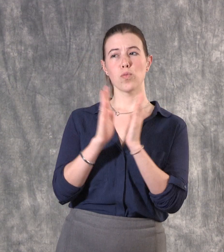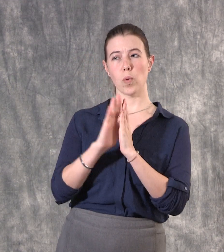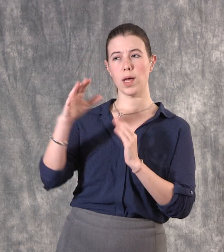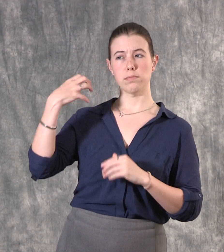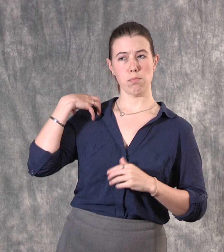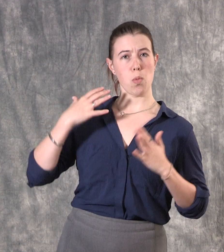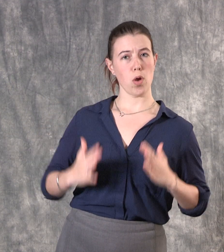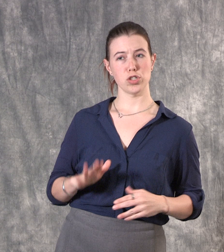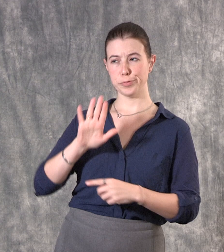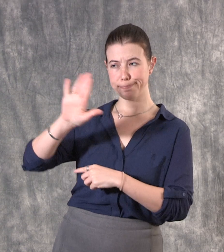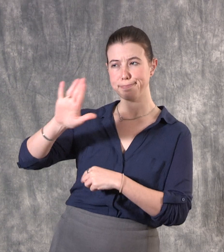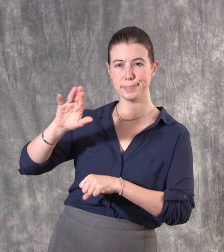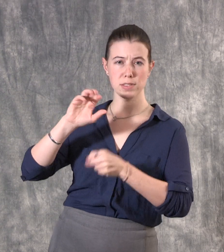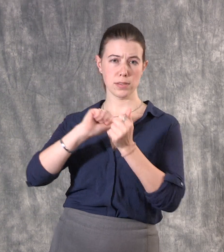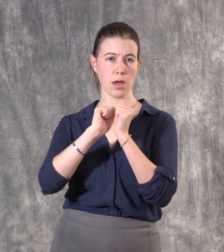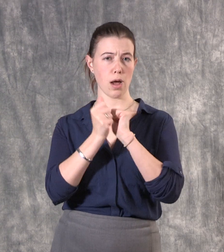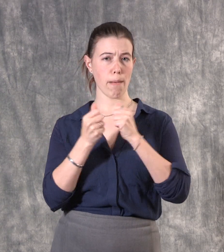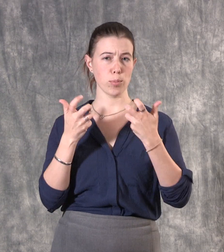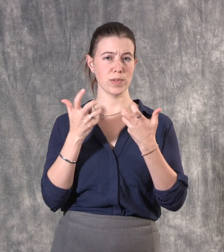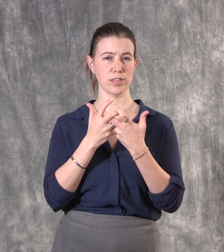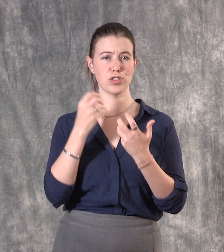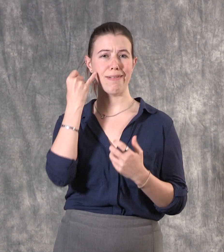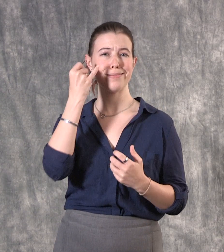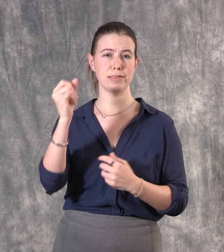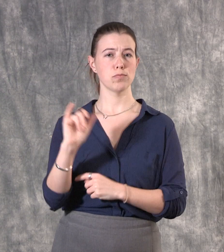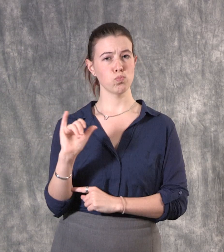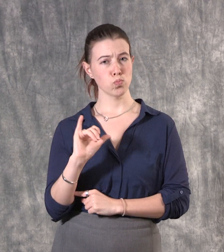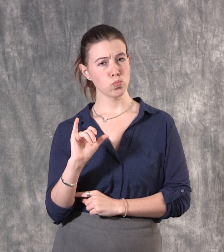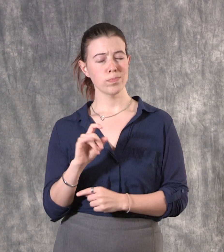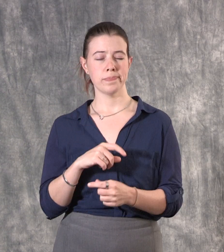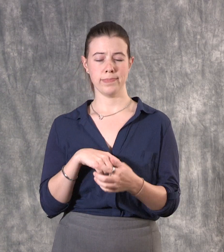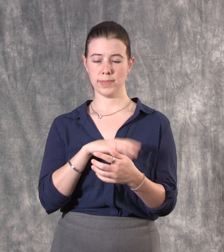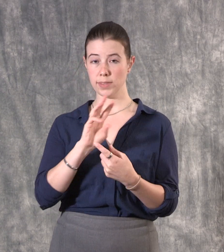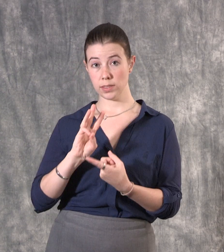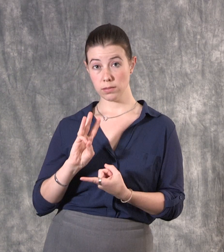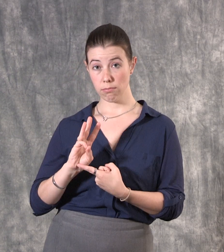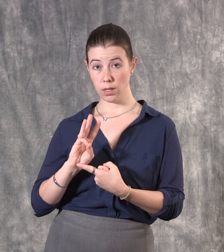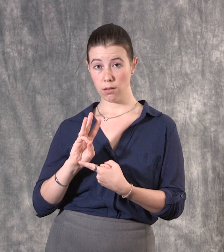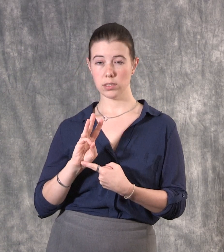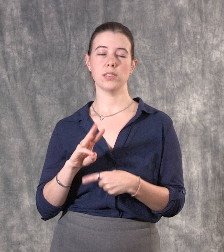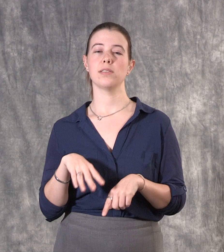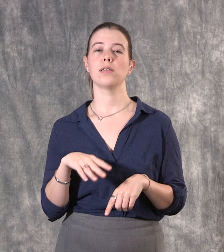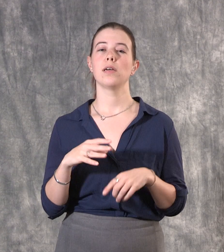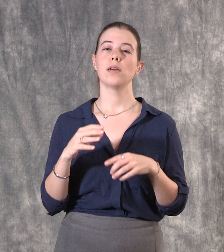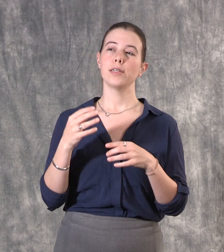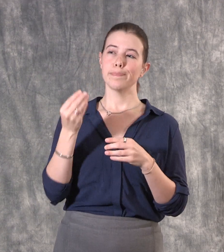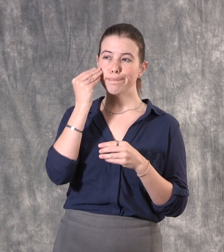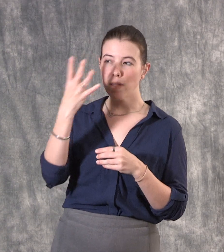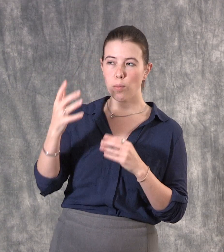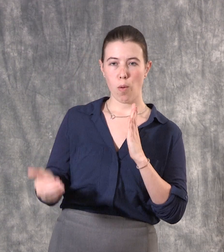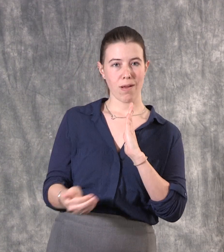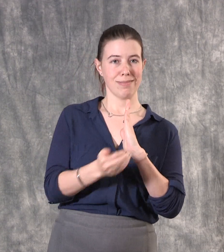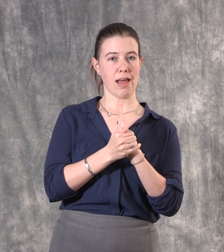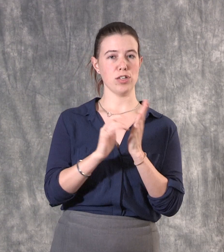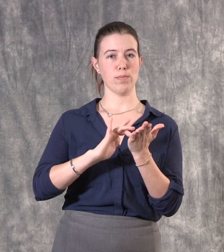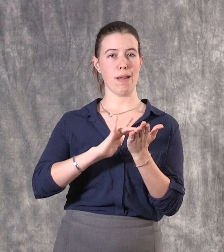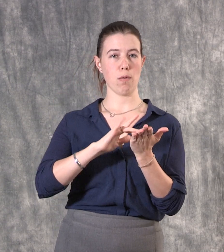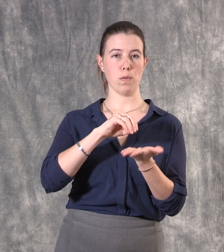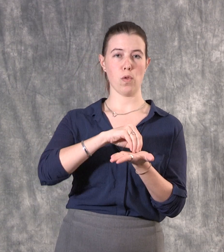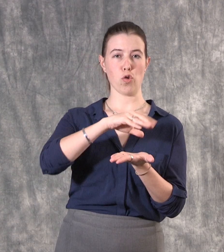ask for your employer's accommodations ideas too. Number six, refer to medical